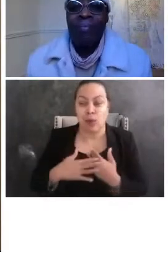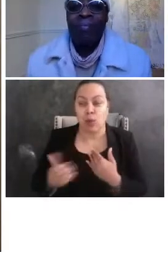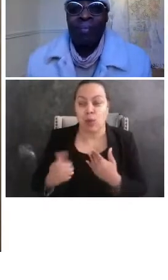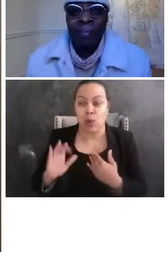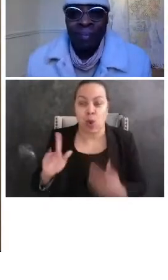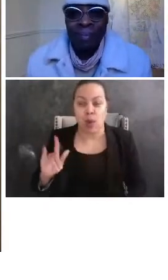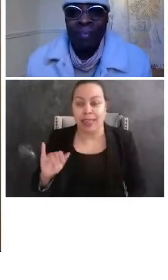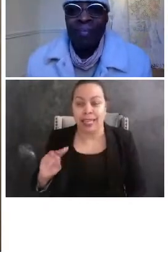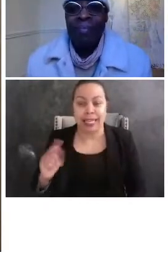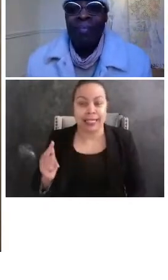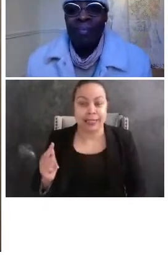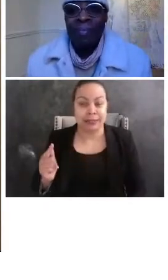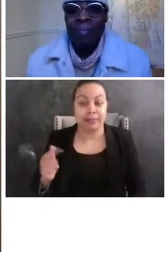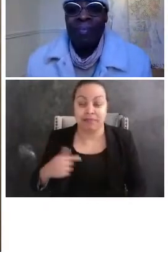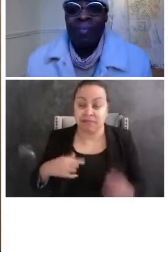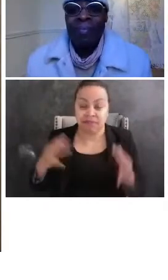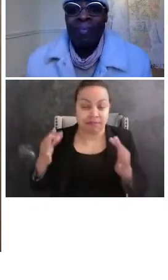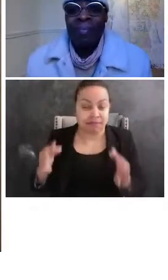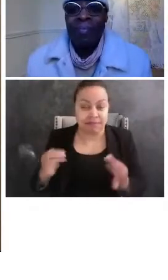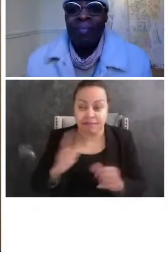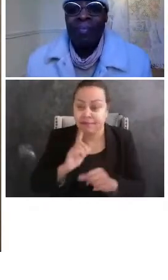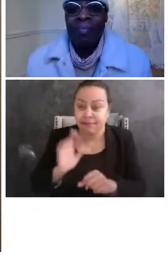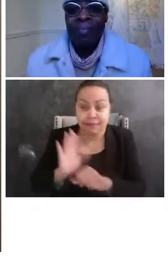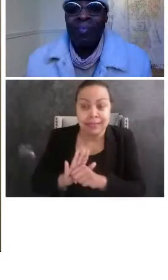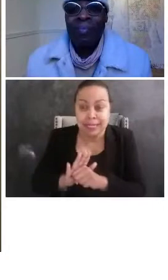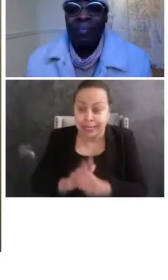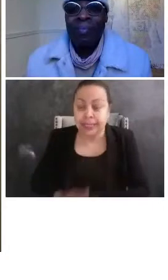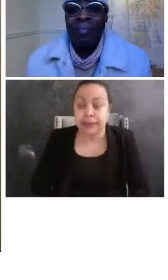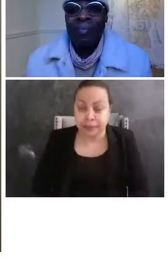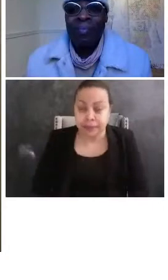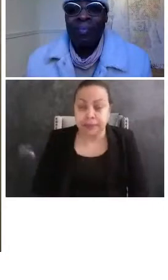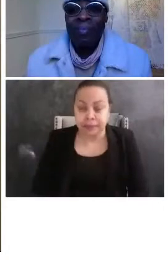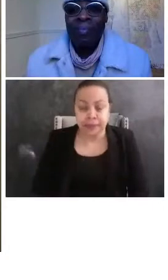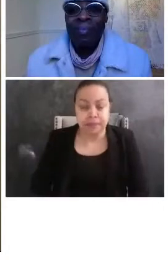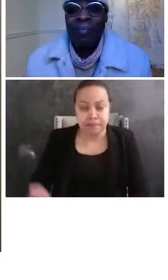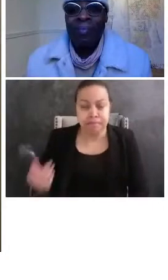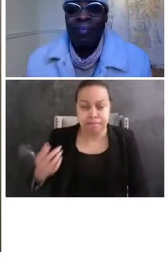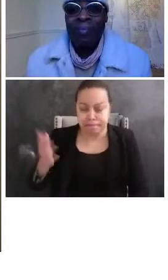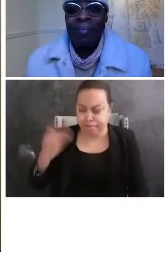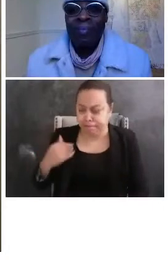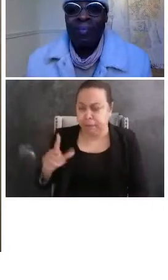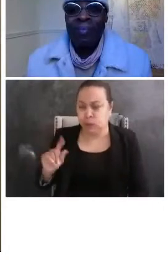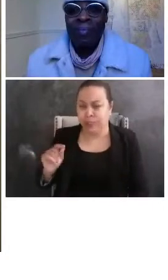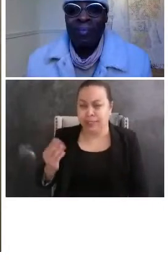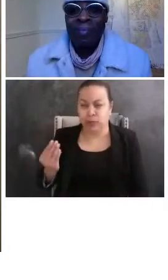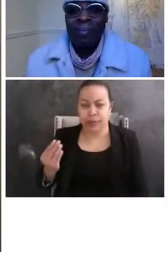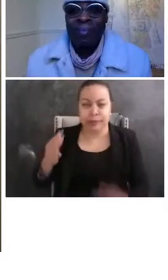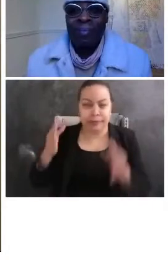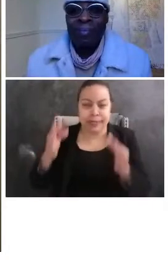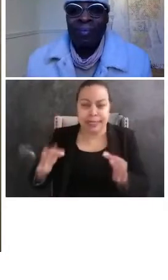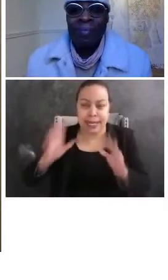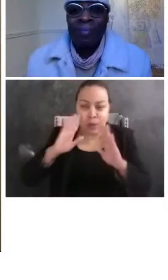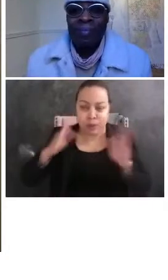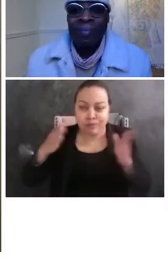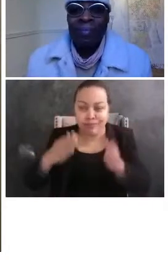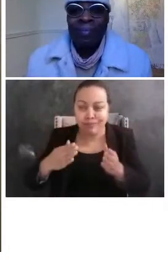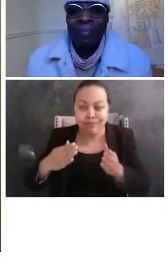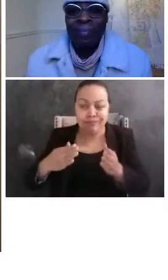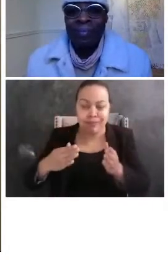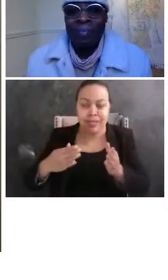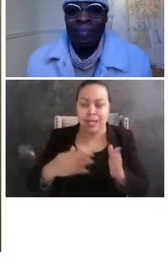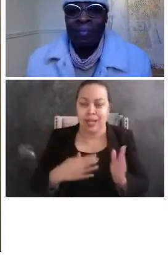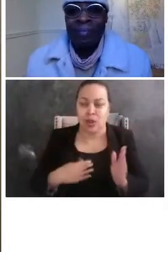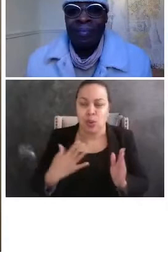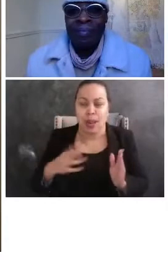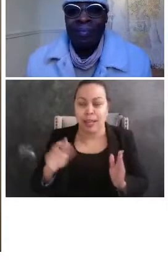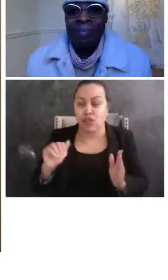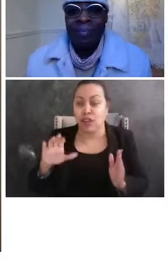I made the commitment in 2014 to talk about the white race, and I've been doing that ever